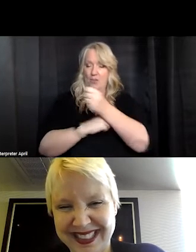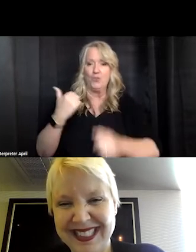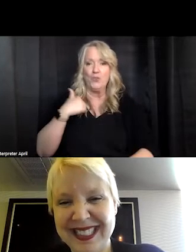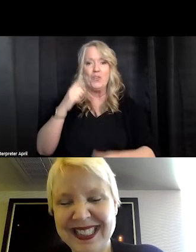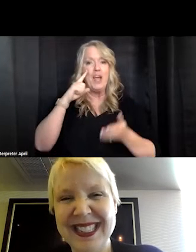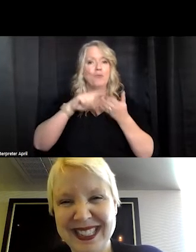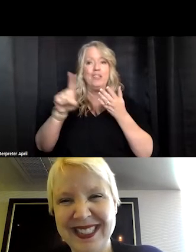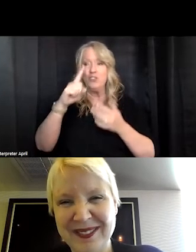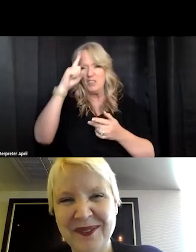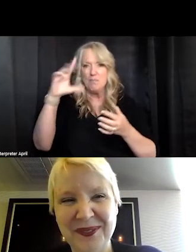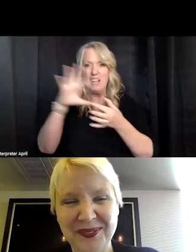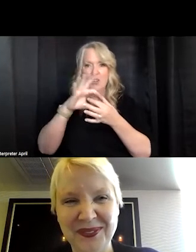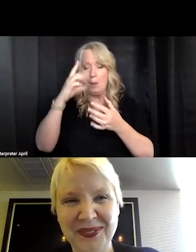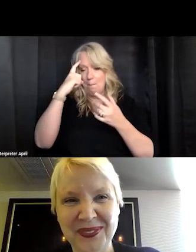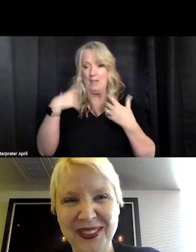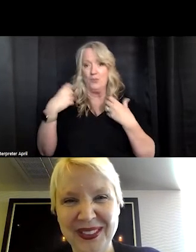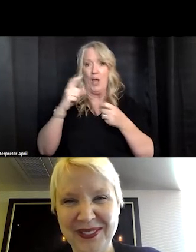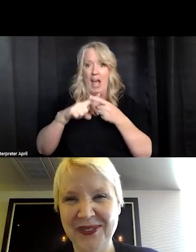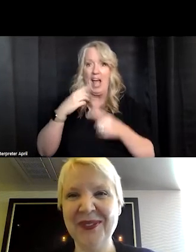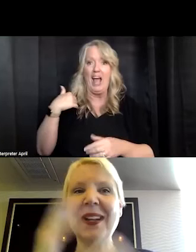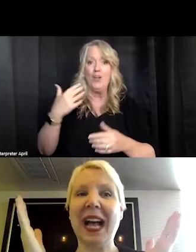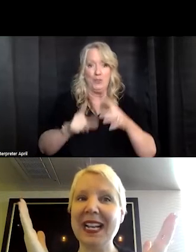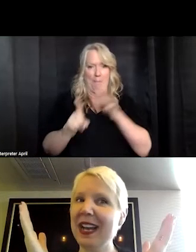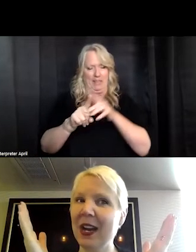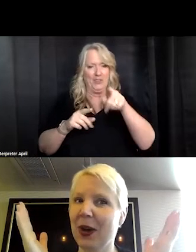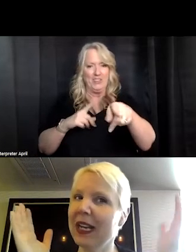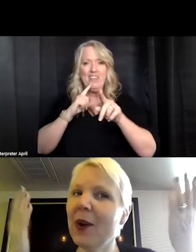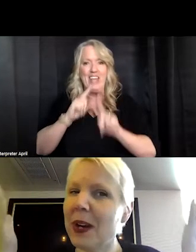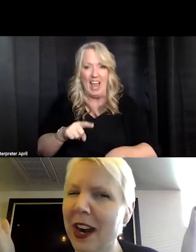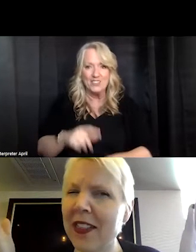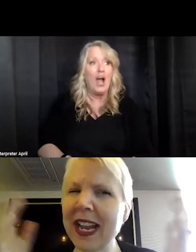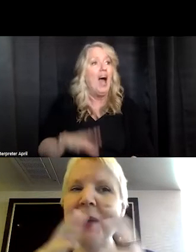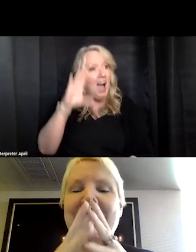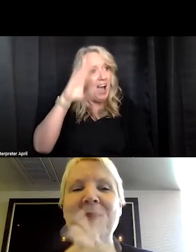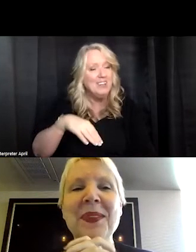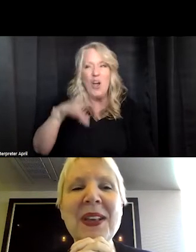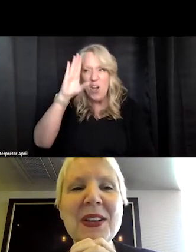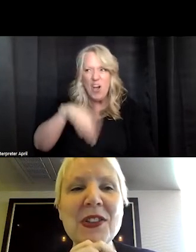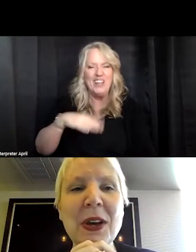NOT SMILE WHEN, CLIFFORD BEERS, THE FOUNDER THAT WE TRACE MENTAL HEALTH, APPEARS